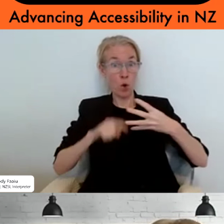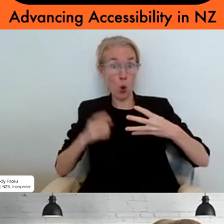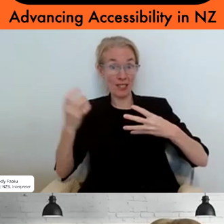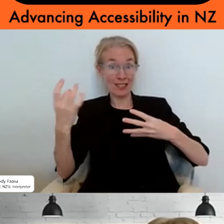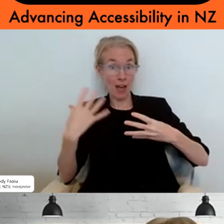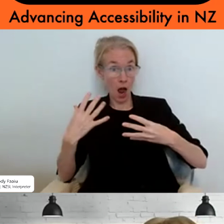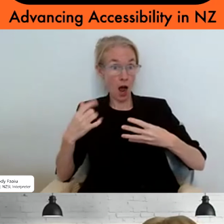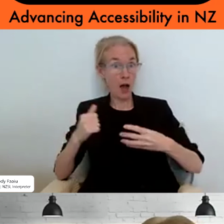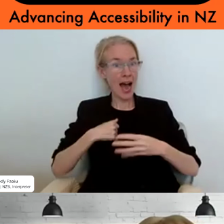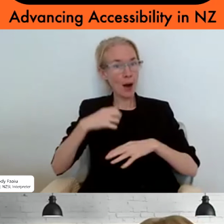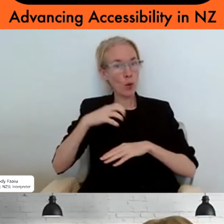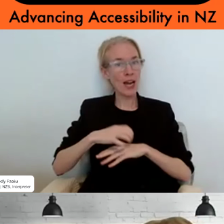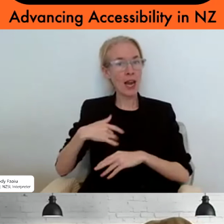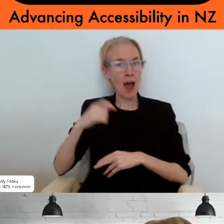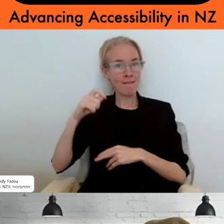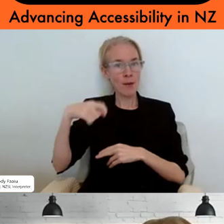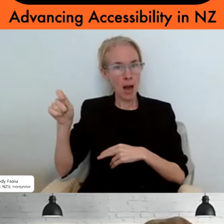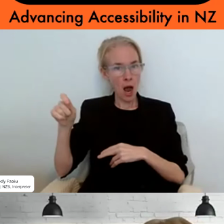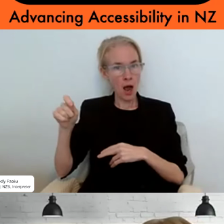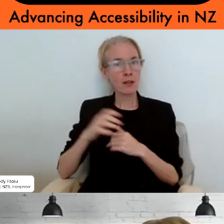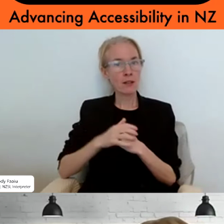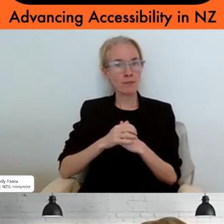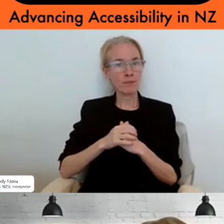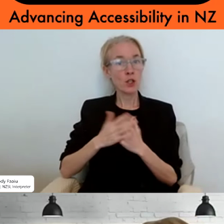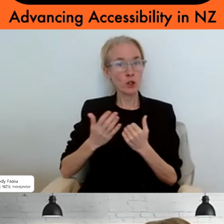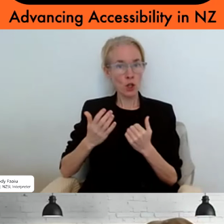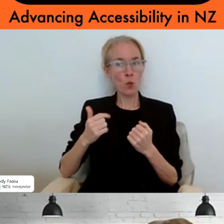not settling for our own minimum, which exceeds the Building Code,